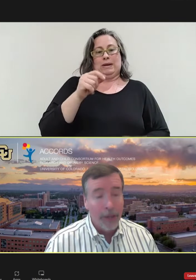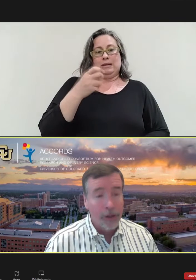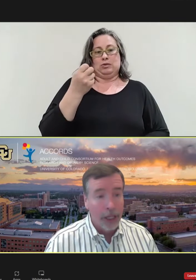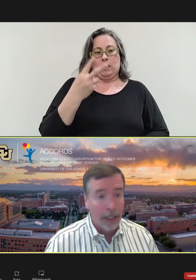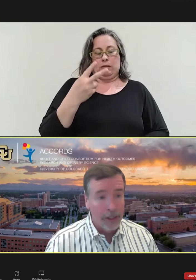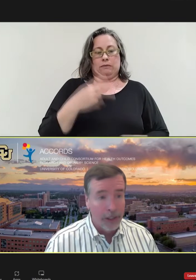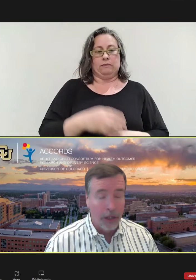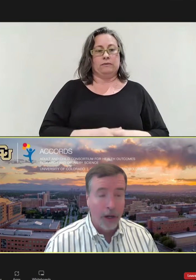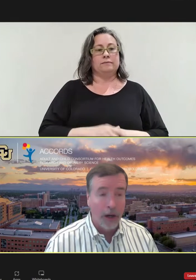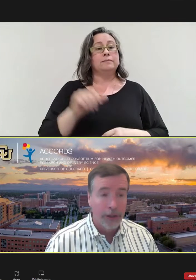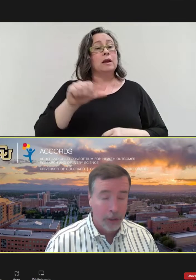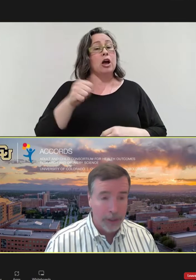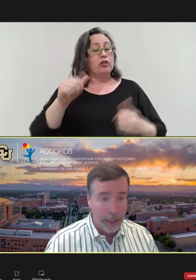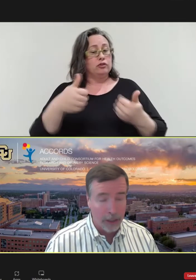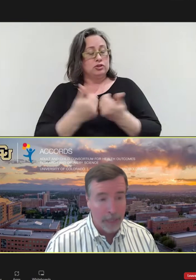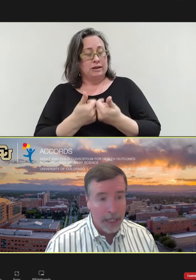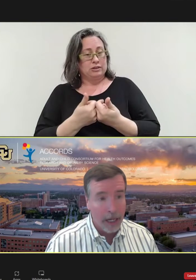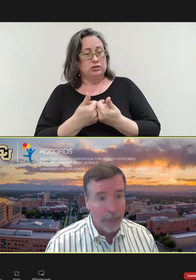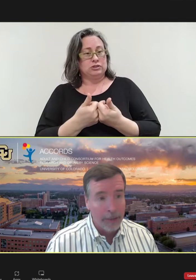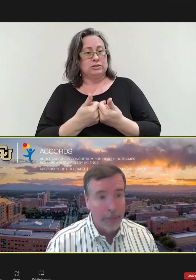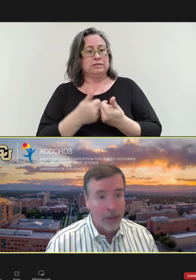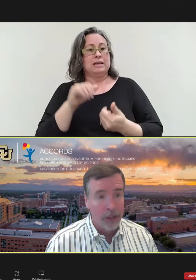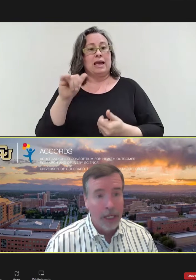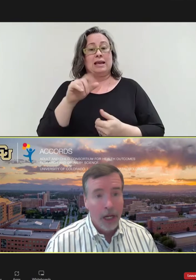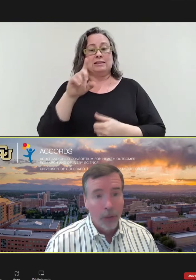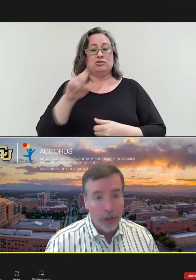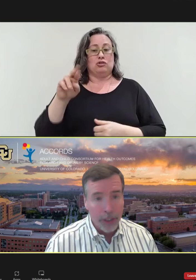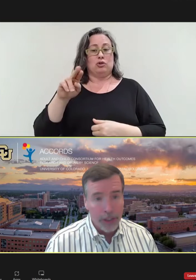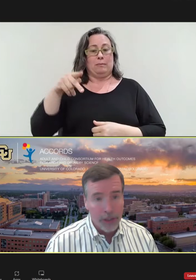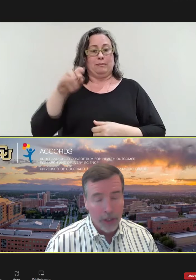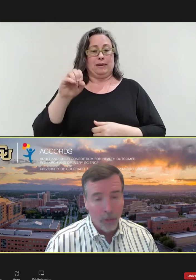other challenges. There are also, as Dr. Peacock mentioned, restrictions on where